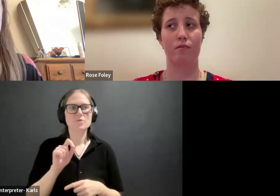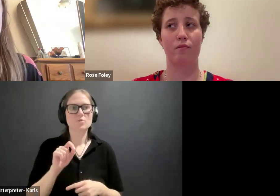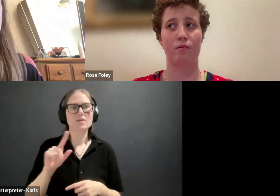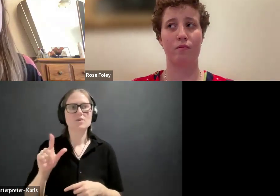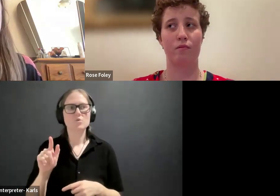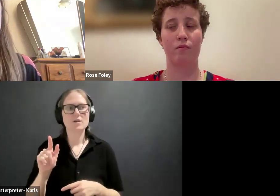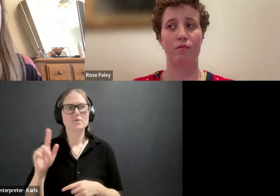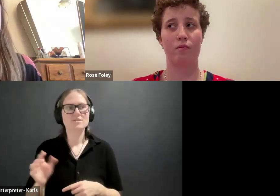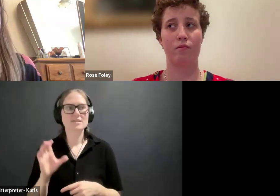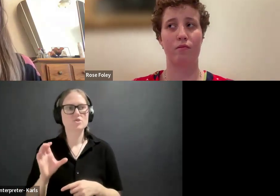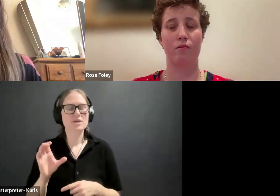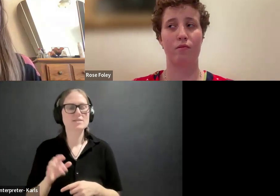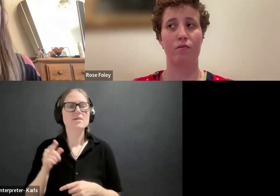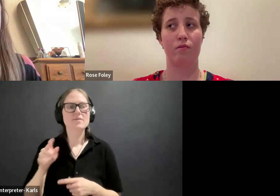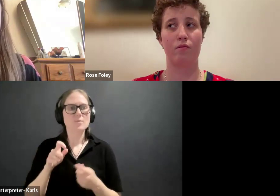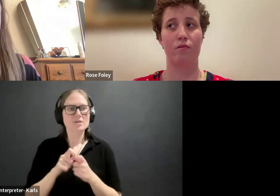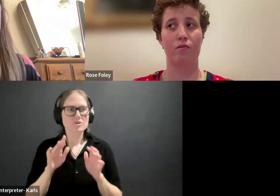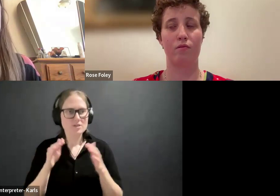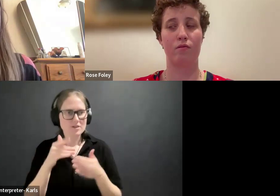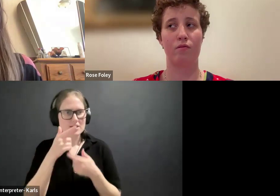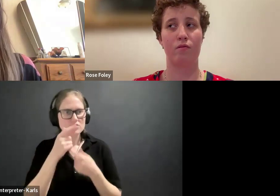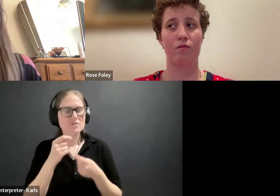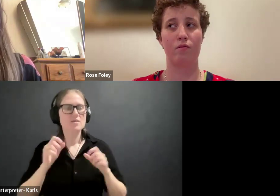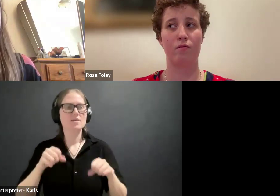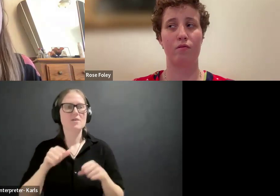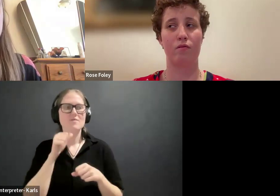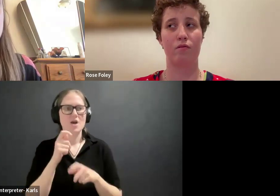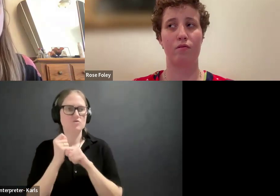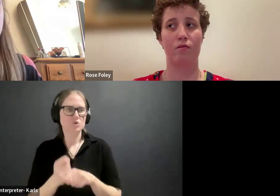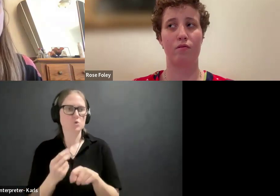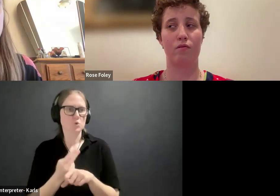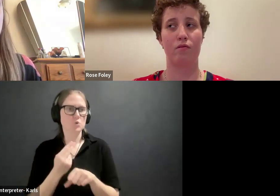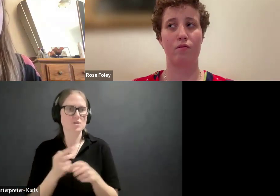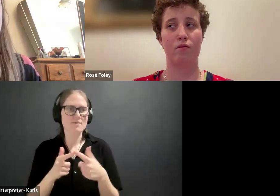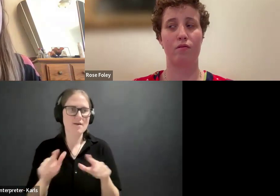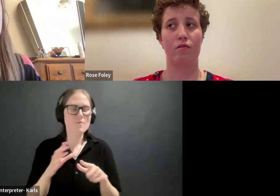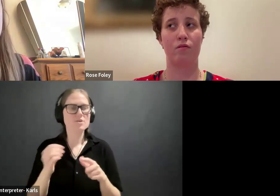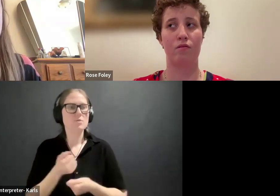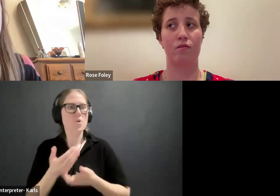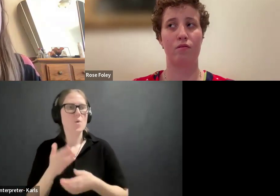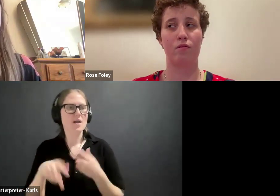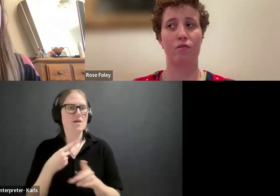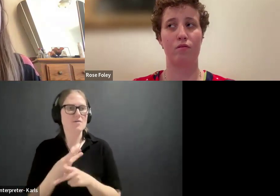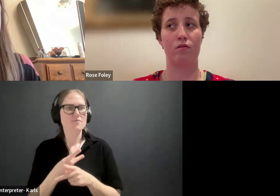They are particularly interested in the potential of non-traditional uses of language in poetic form within innovative poetics,